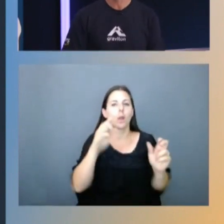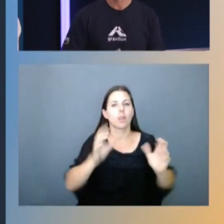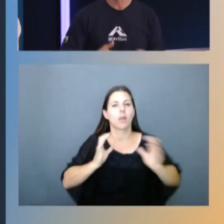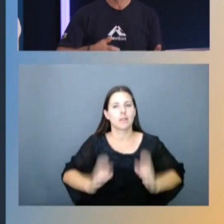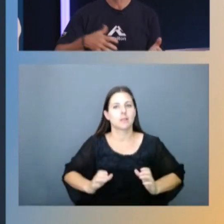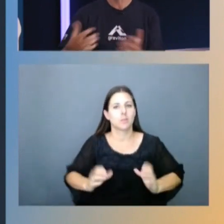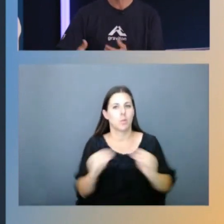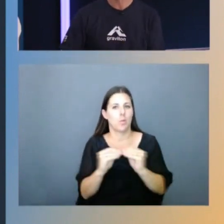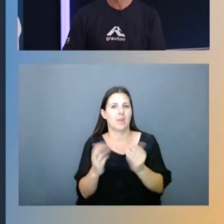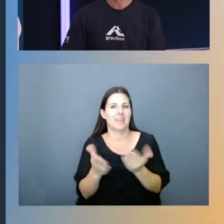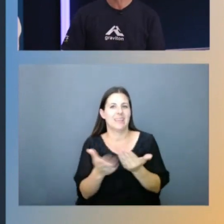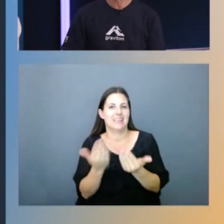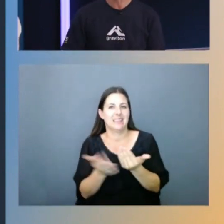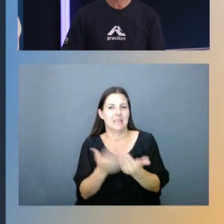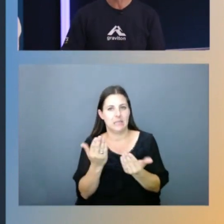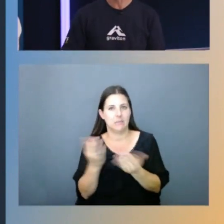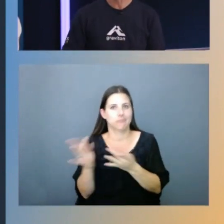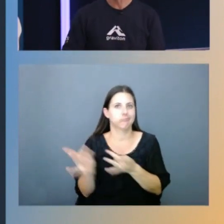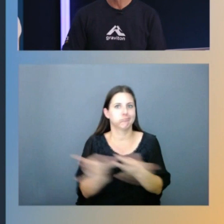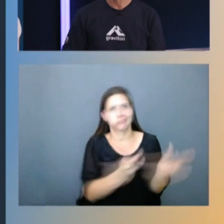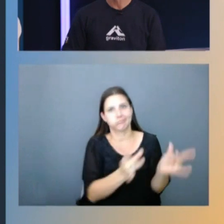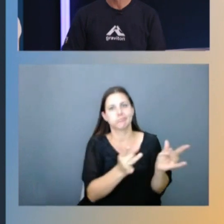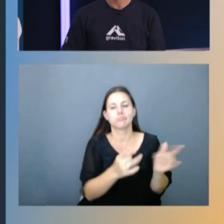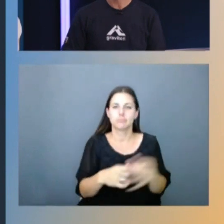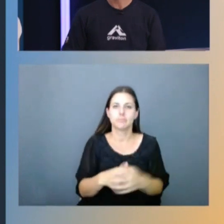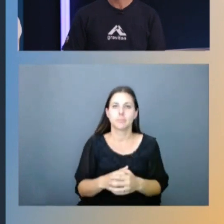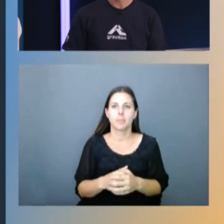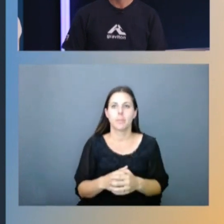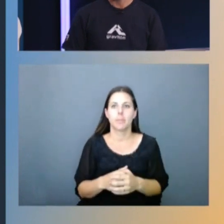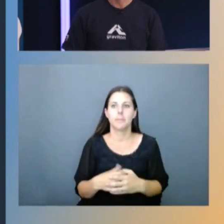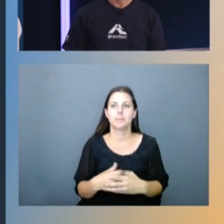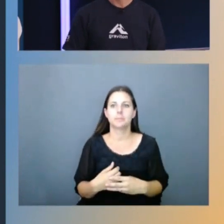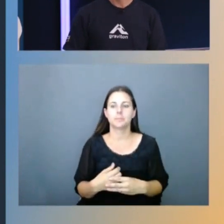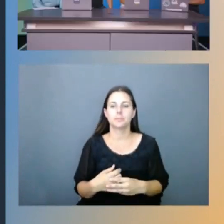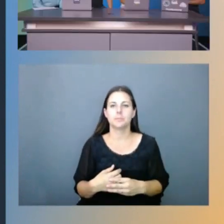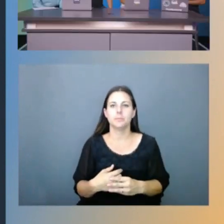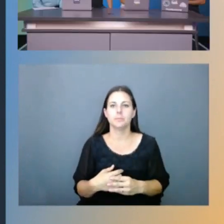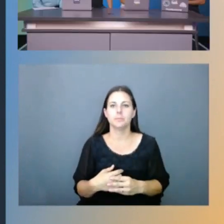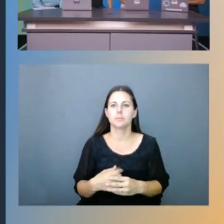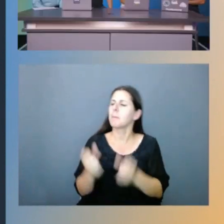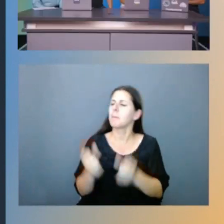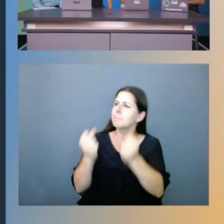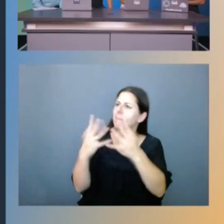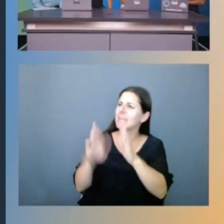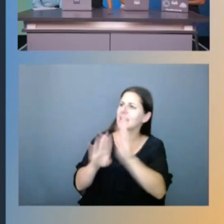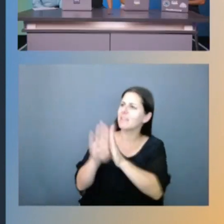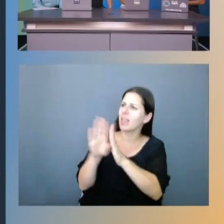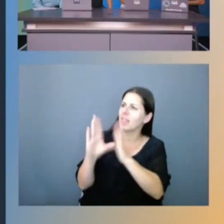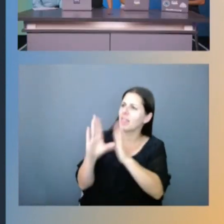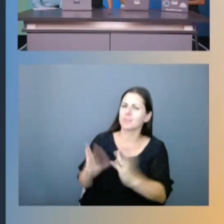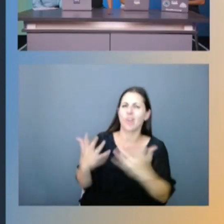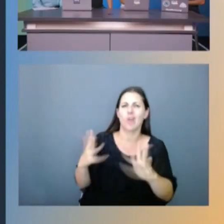when moving to Graviton processors. And there are a lot of developers already very, very familiar with that ARM ecosystem, right? - Sure.